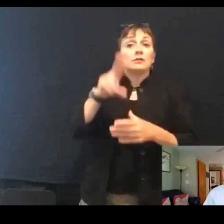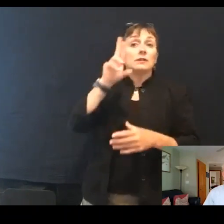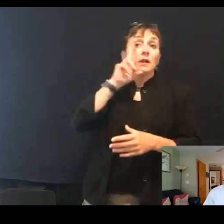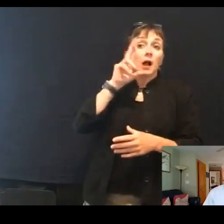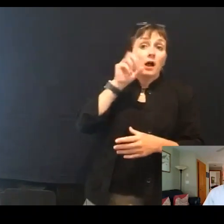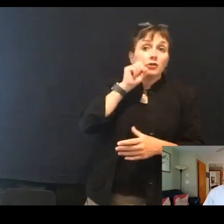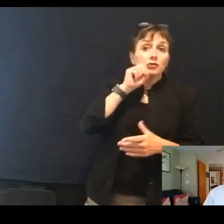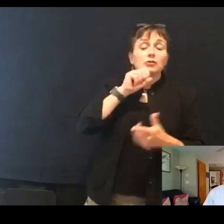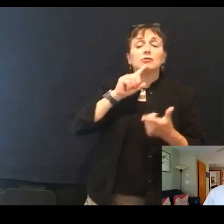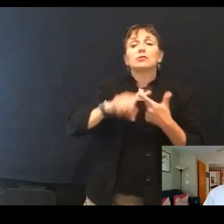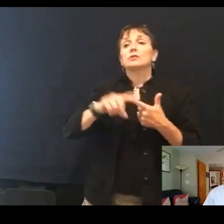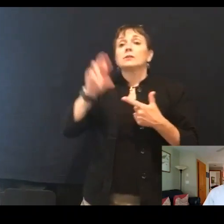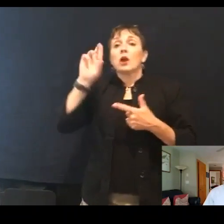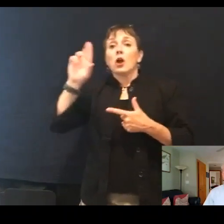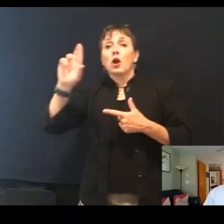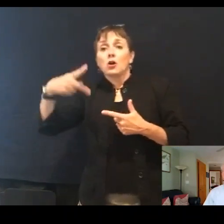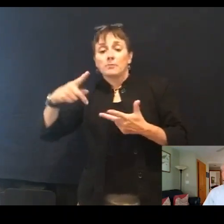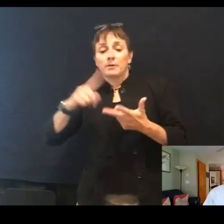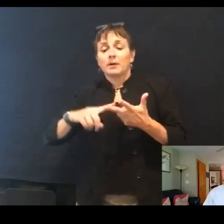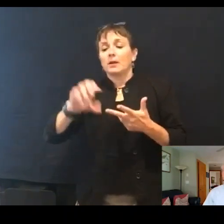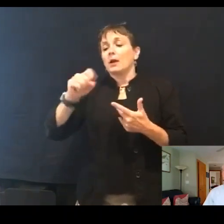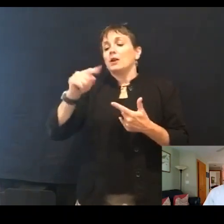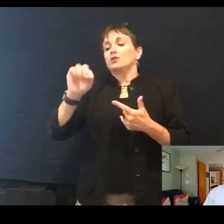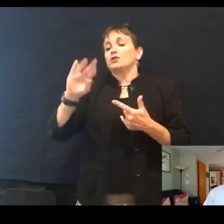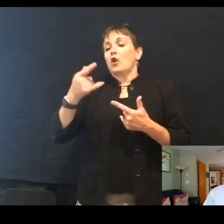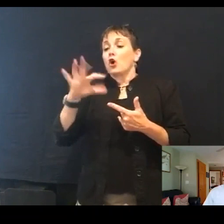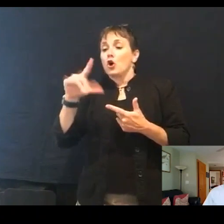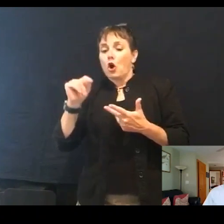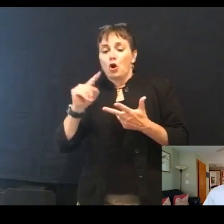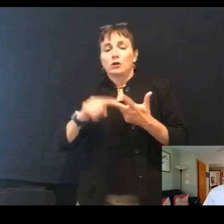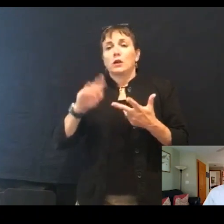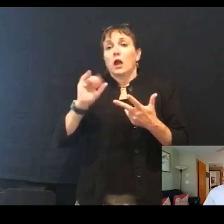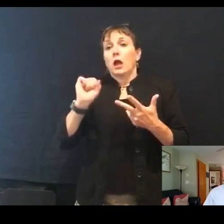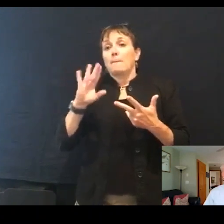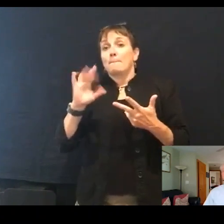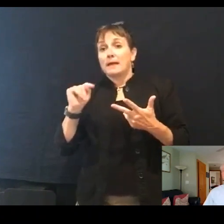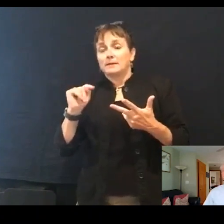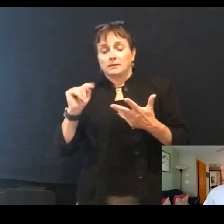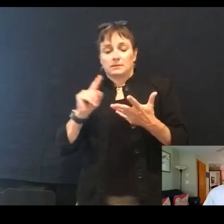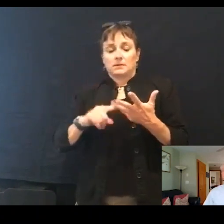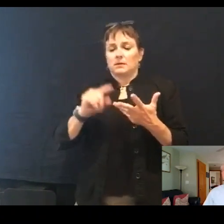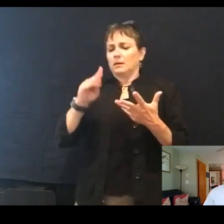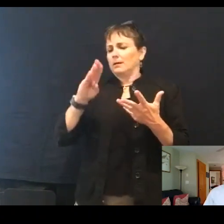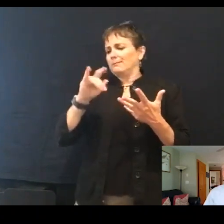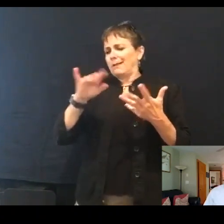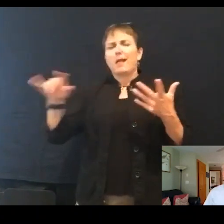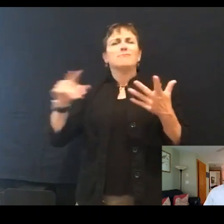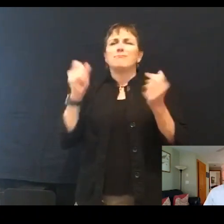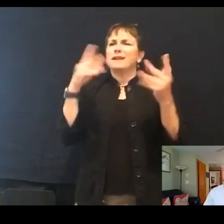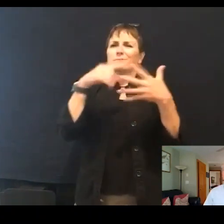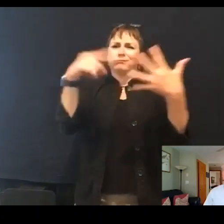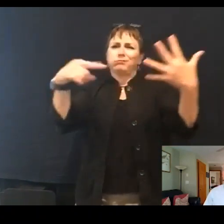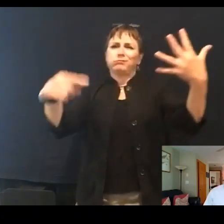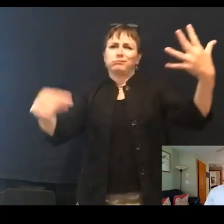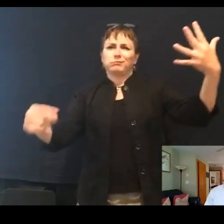include retinitis pigmentosa, Stargardt disease, Best disease, Bardet Biedl syndrome, a wide variety